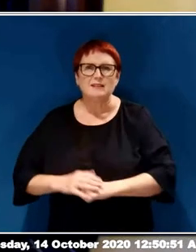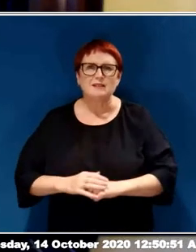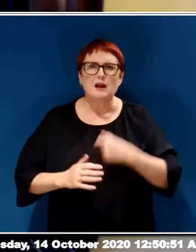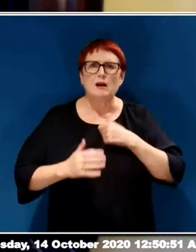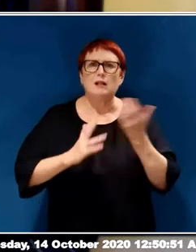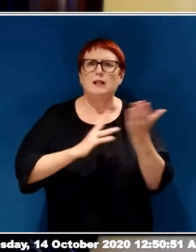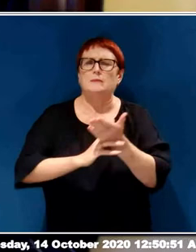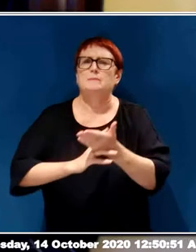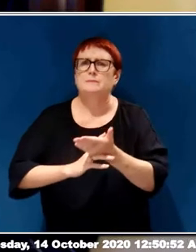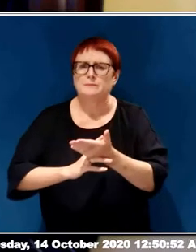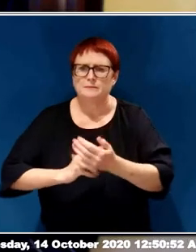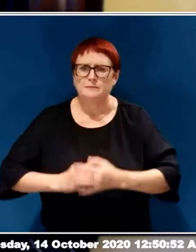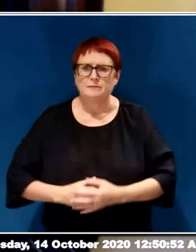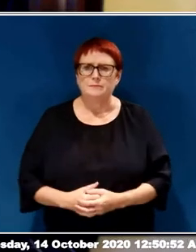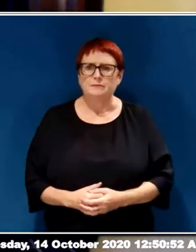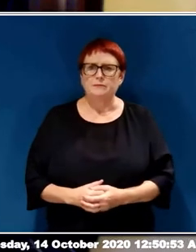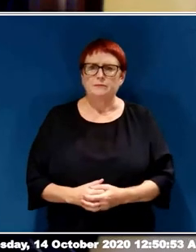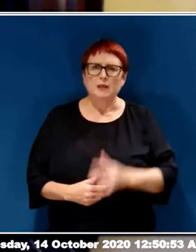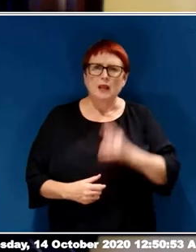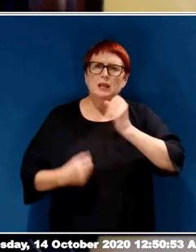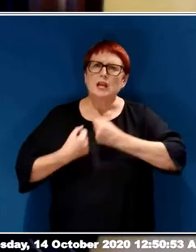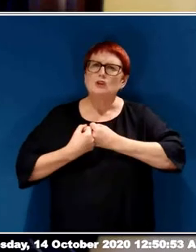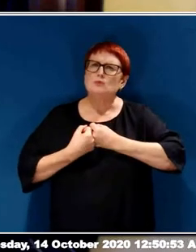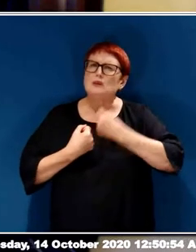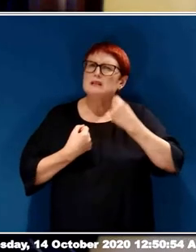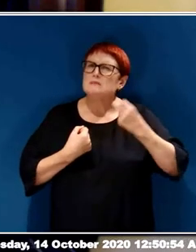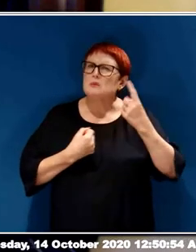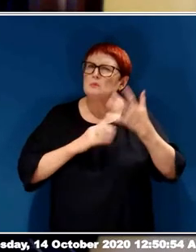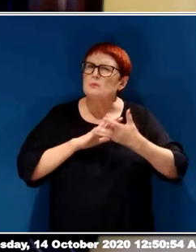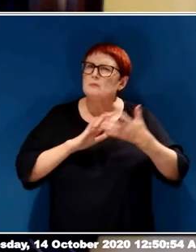you mean by “remediation of a deficit” in that context?